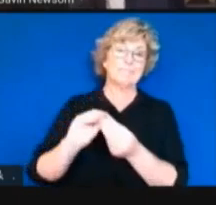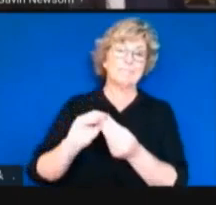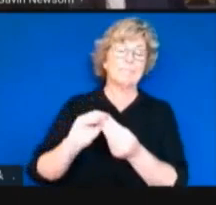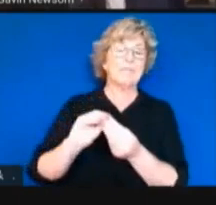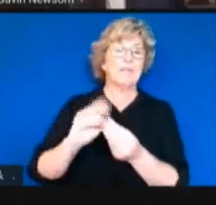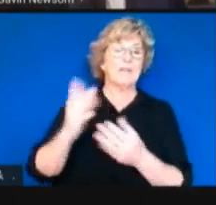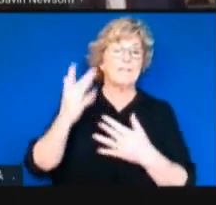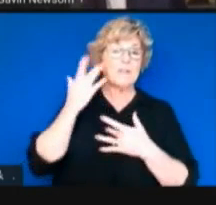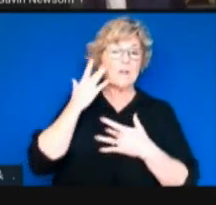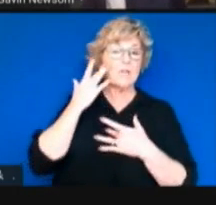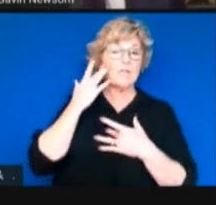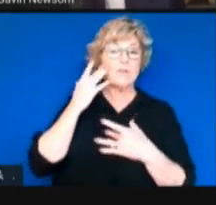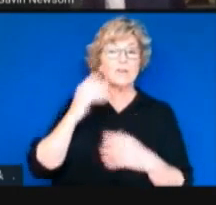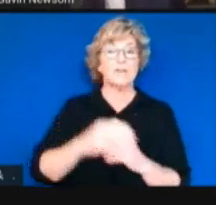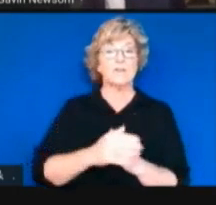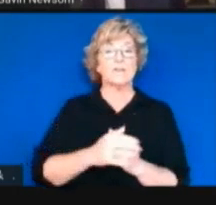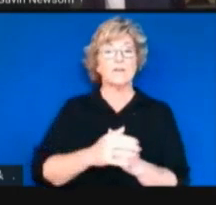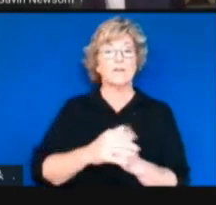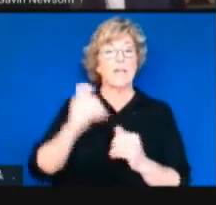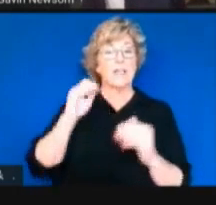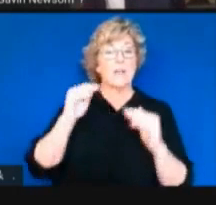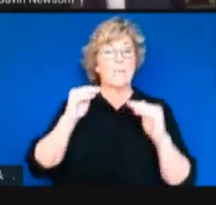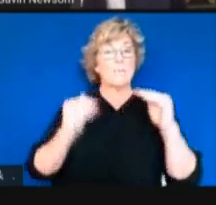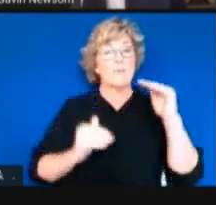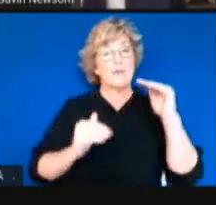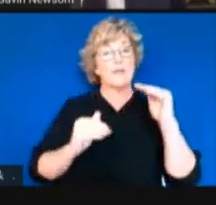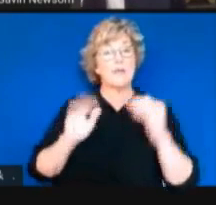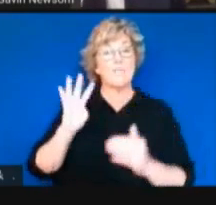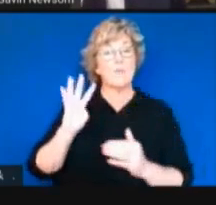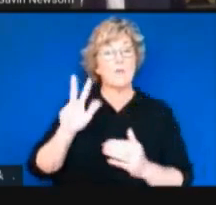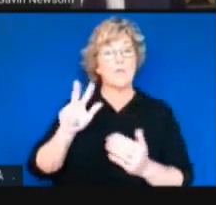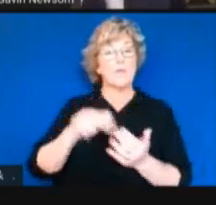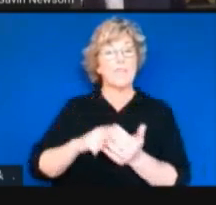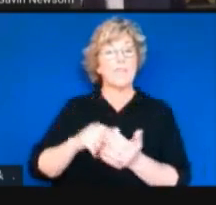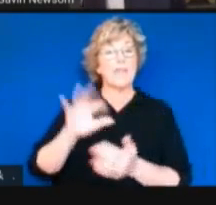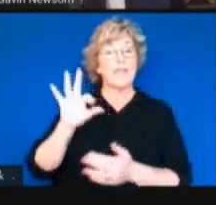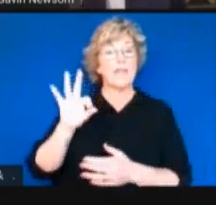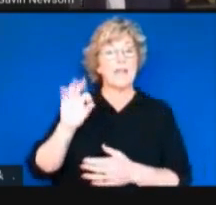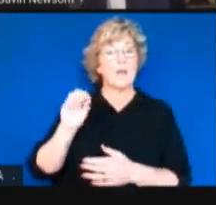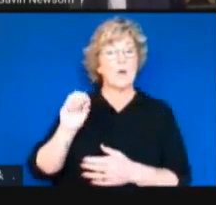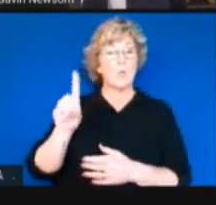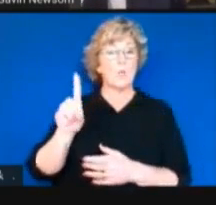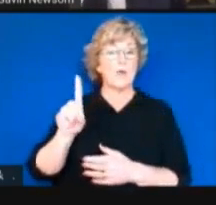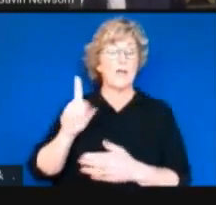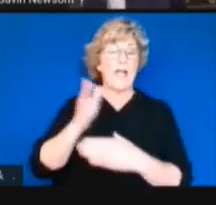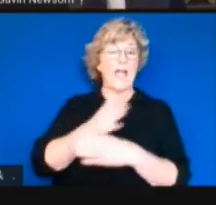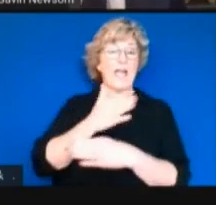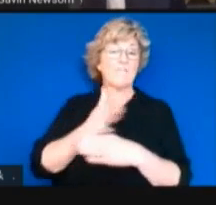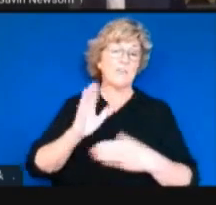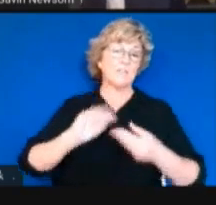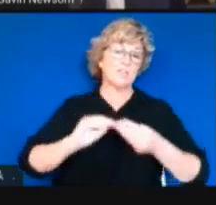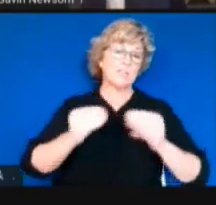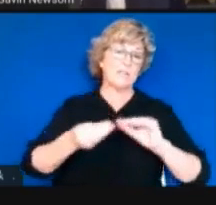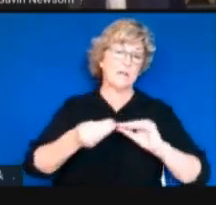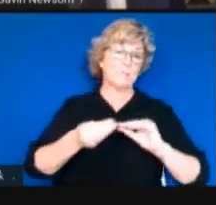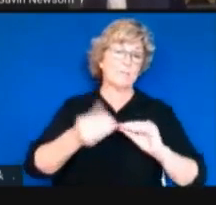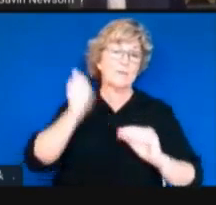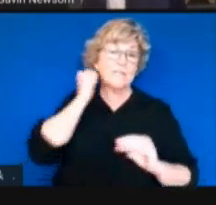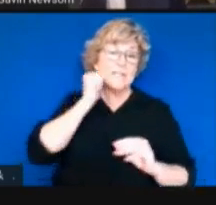37,892 IS THE LAST REPORTING PERIOD TOTAL NUMBER OF CASES.